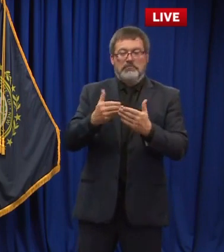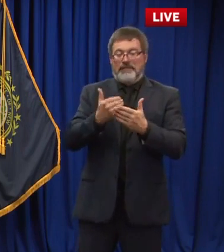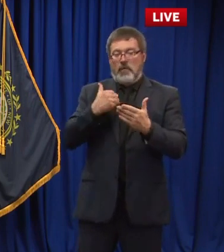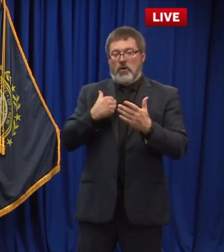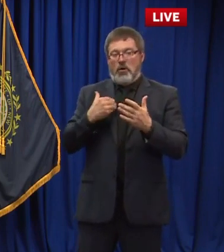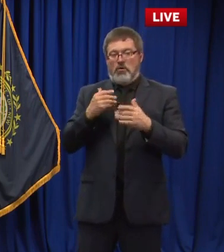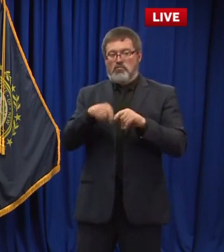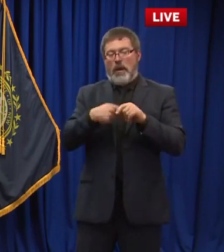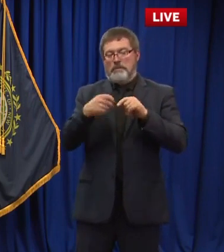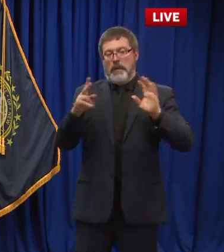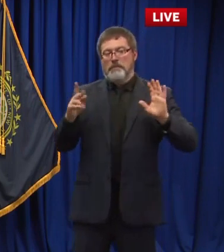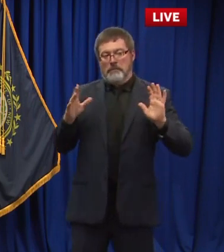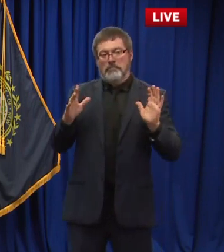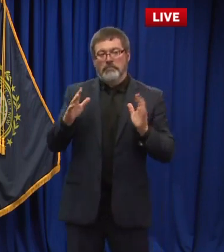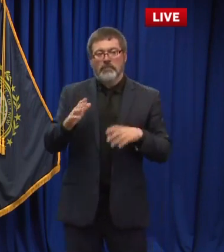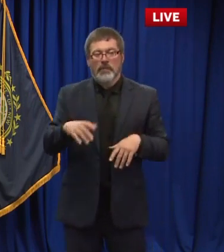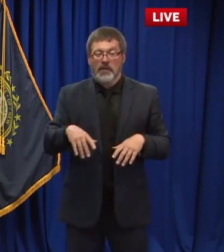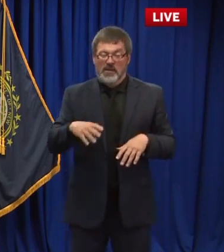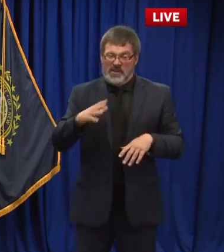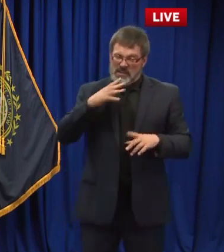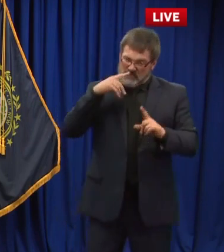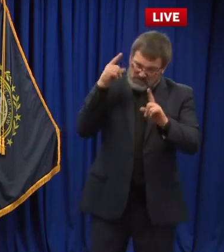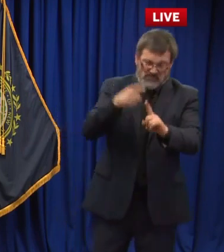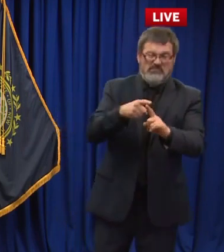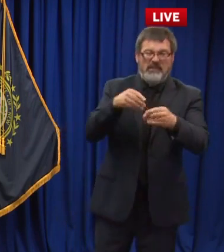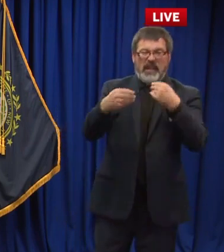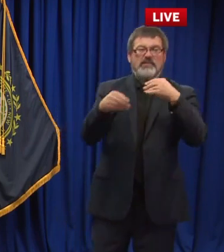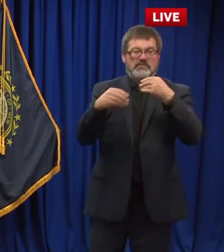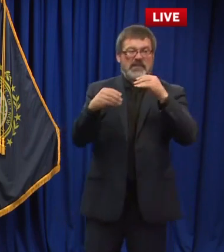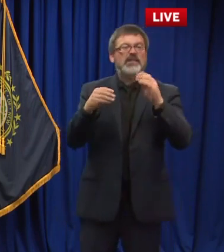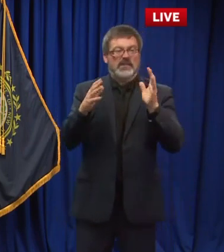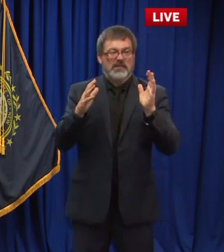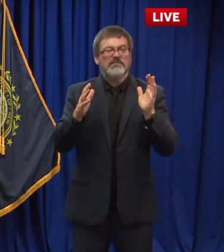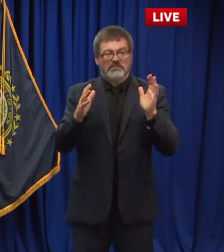I WILL CLOSE UP BY SAYING IT IS VERY DYNAMIC.